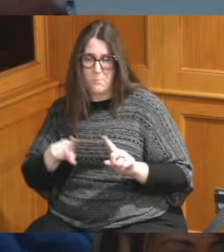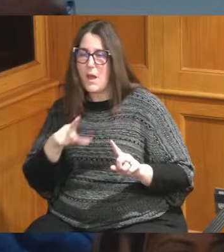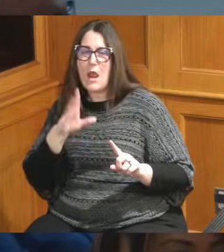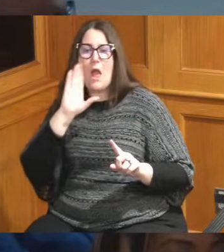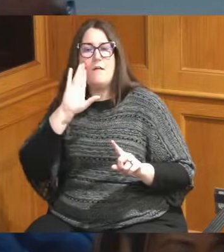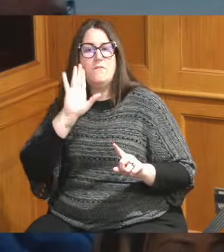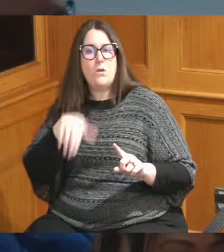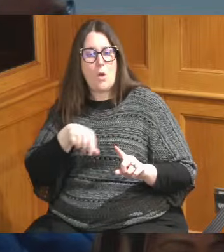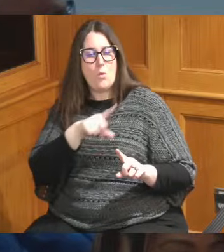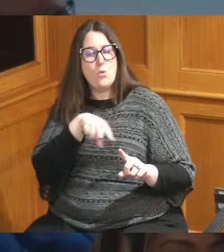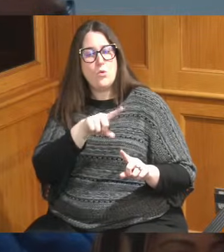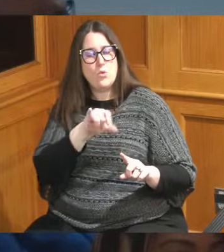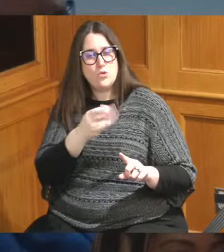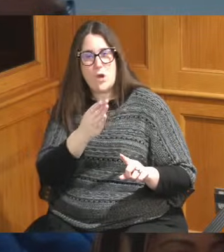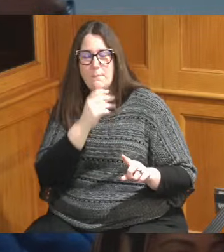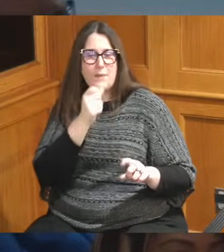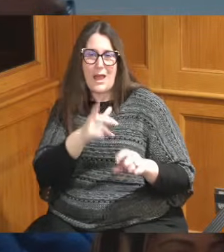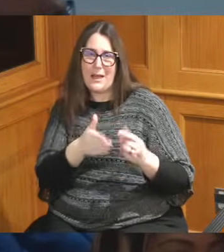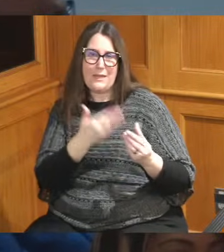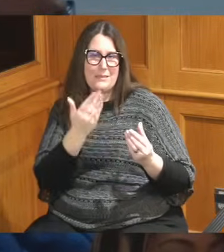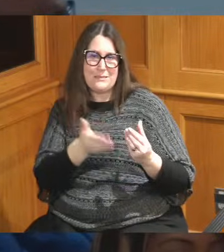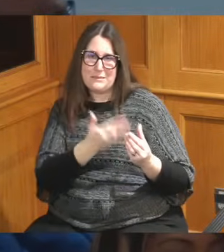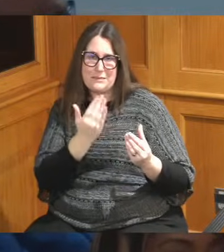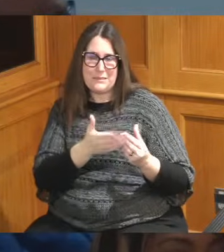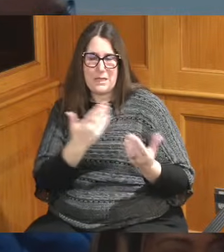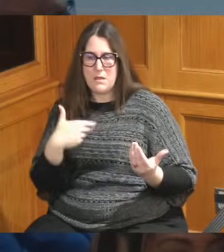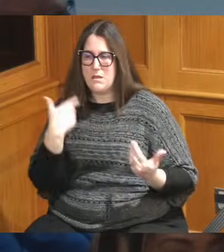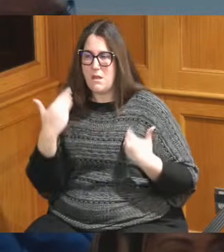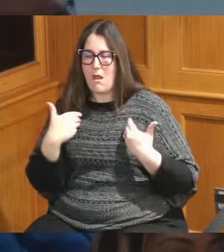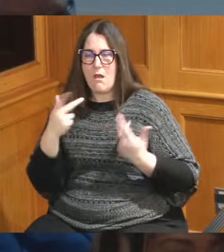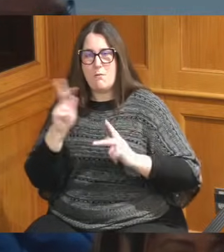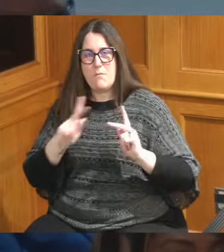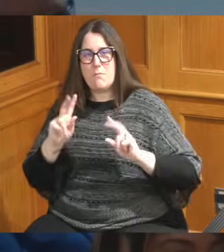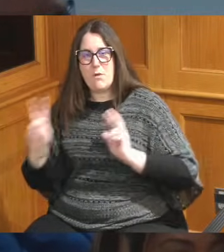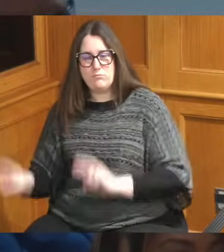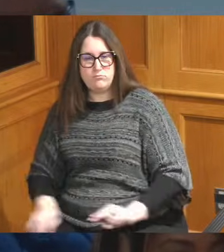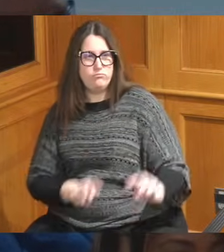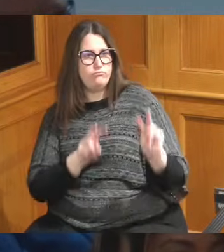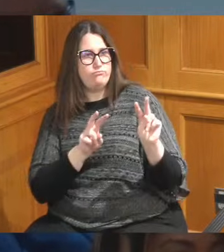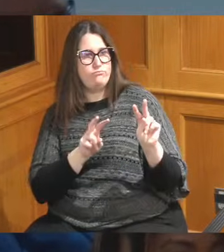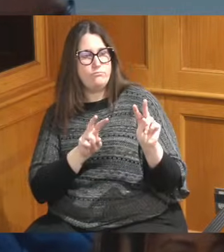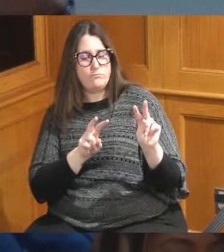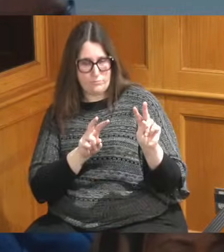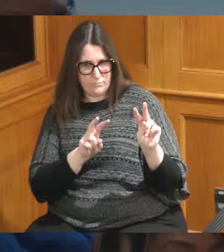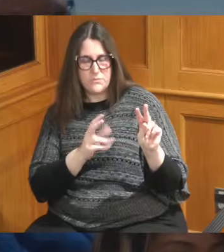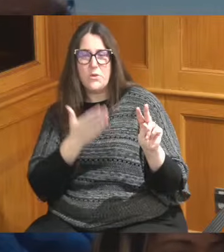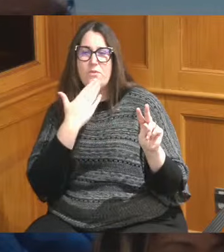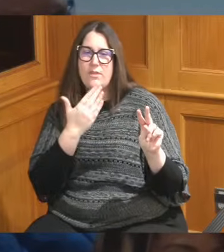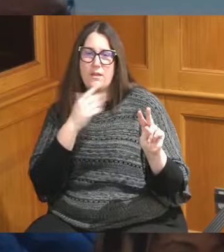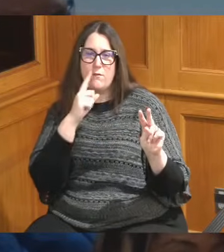but young people and society looks at you as an example. So, thank you so much for coming. Thank